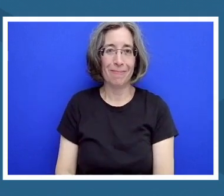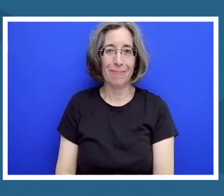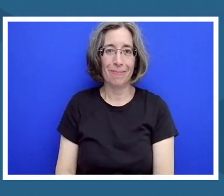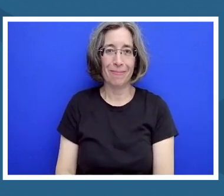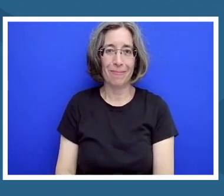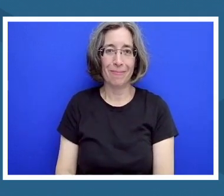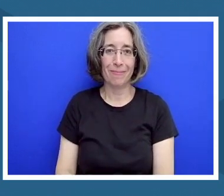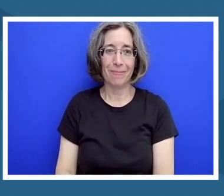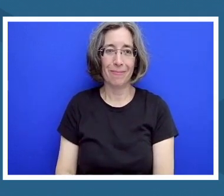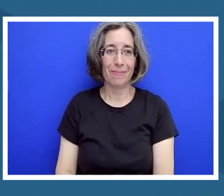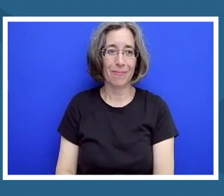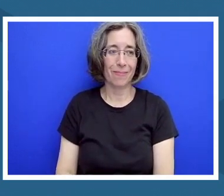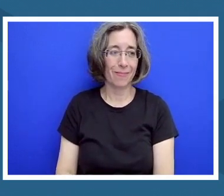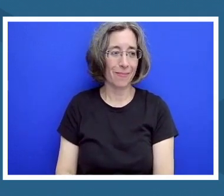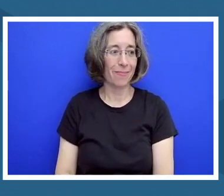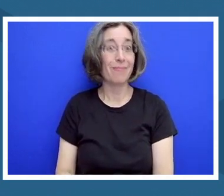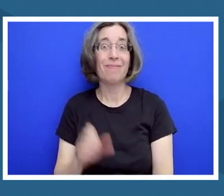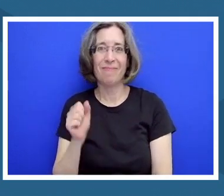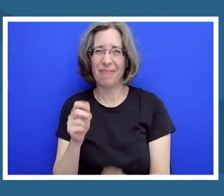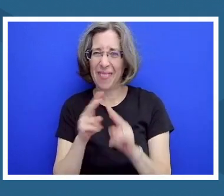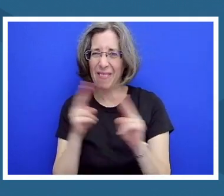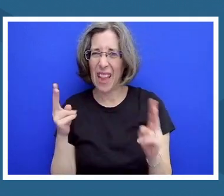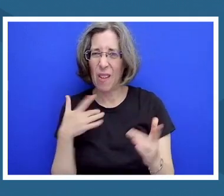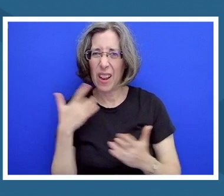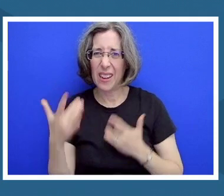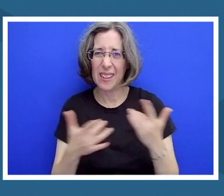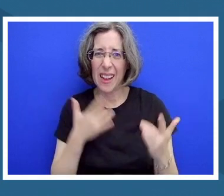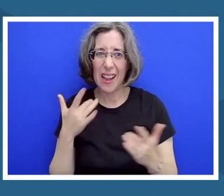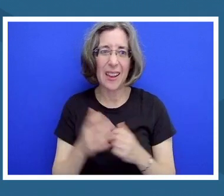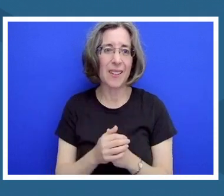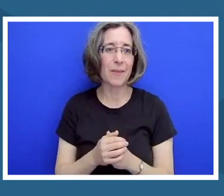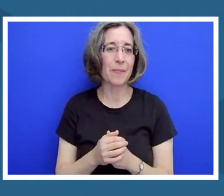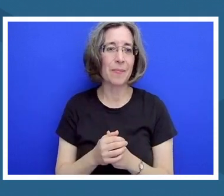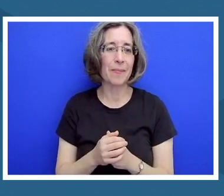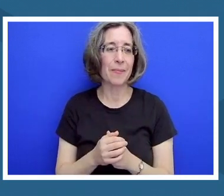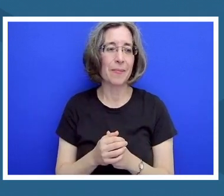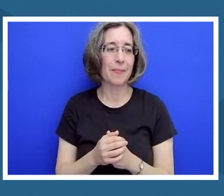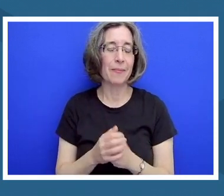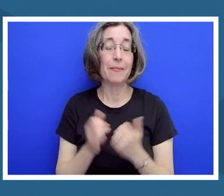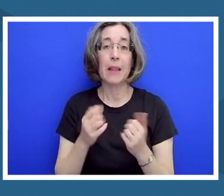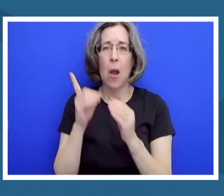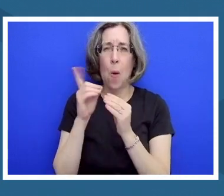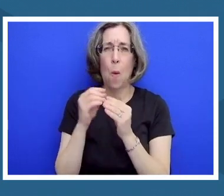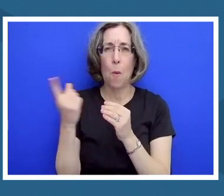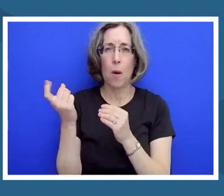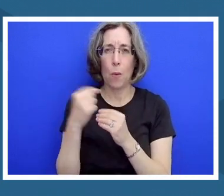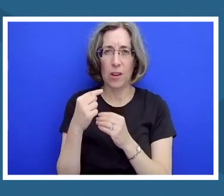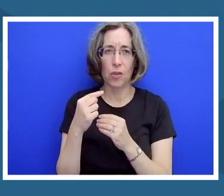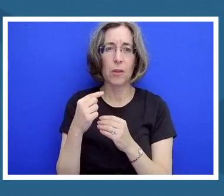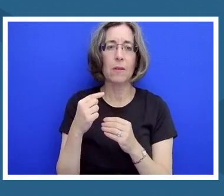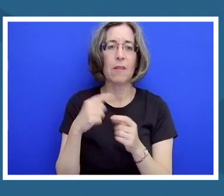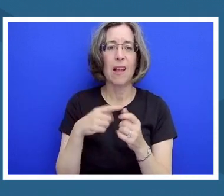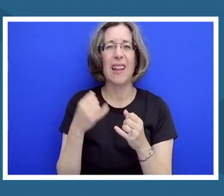that is very exciting so i think i'm gonna take one more question now uh we're gonna have another opportunity at